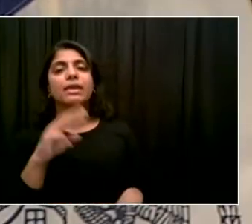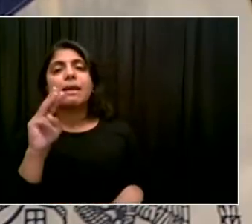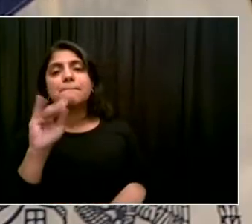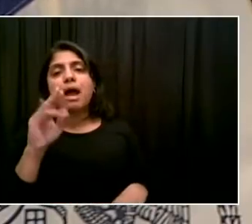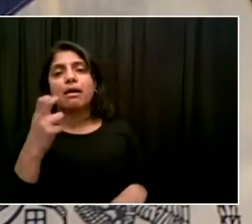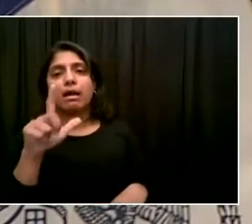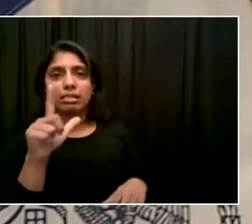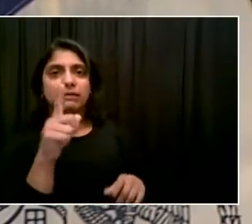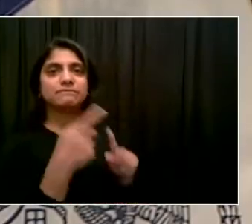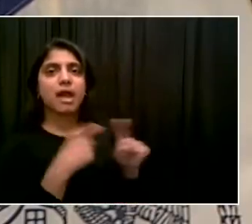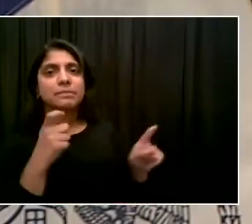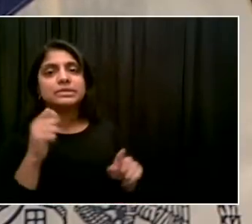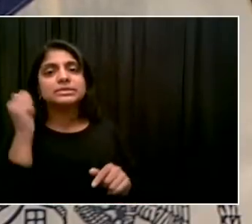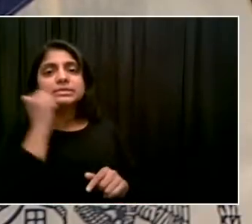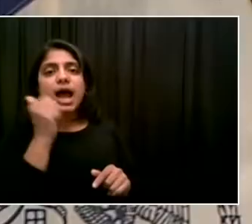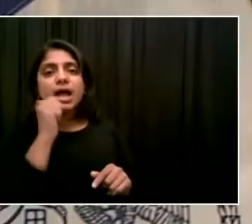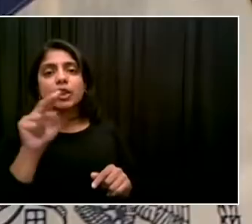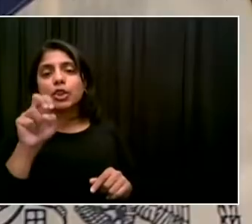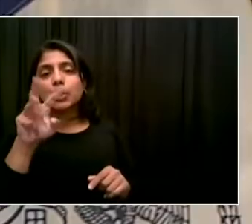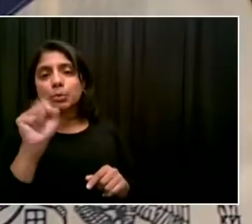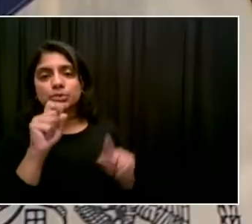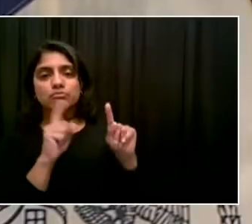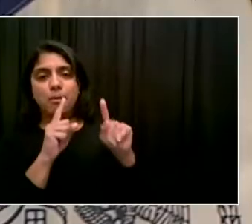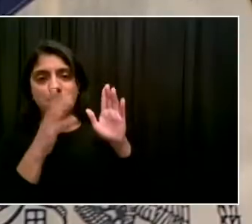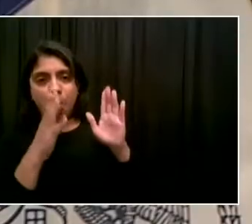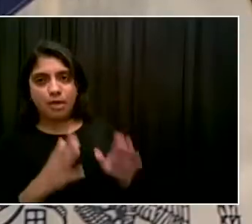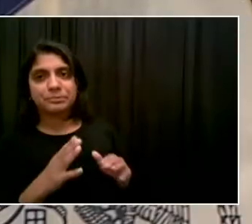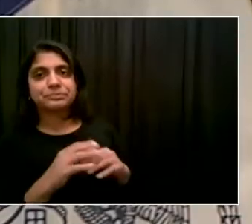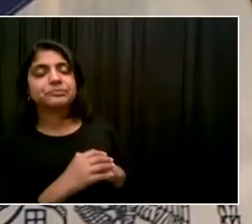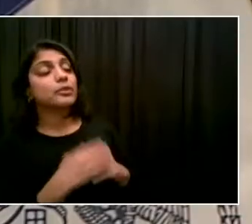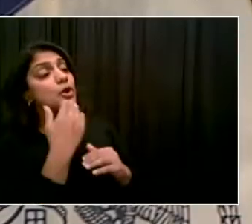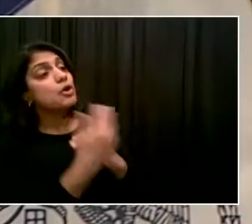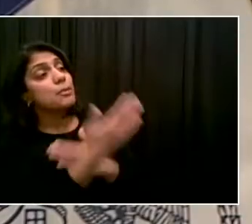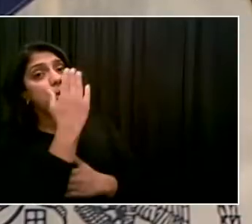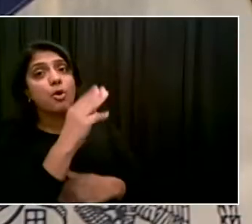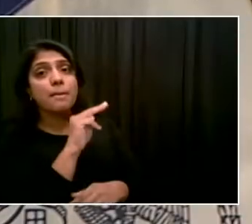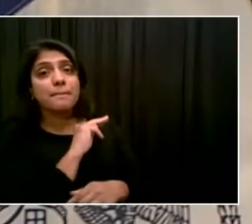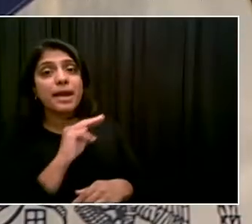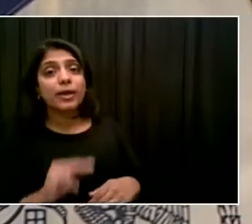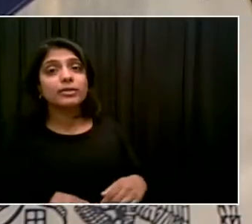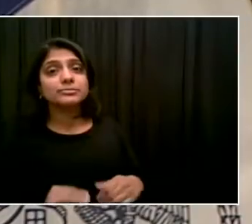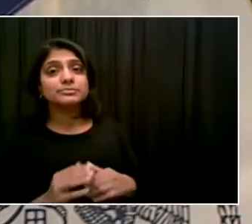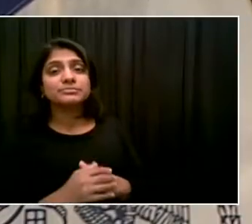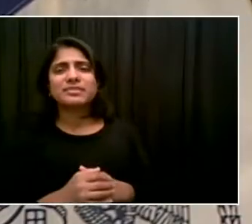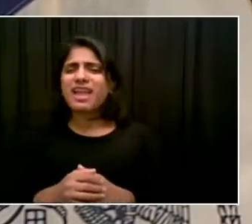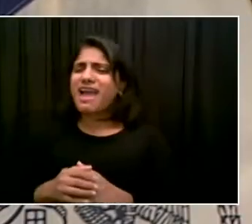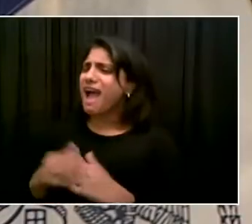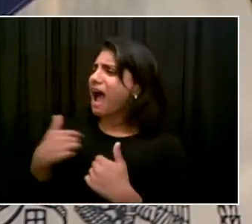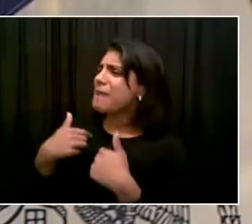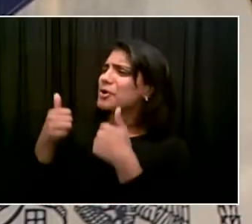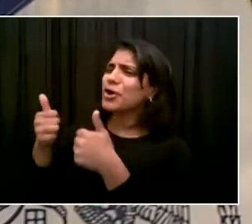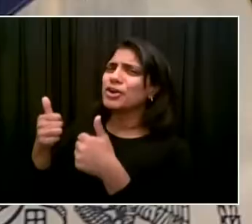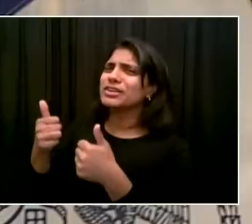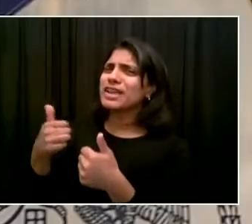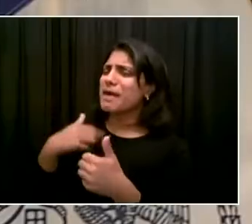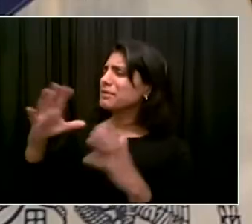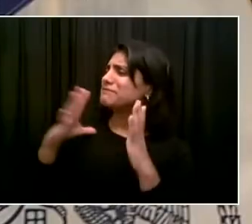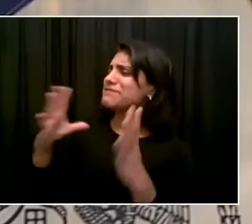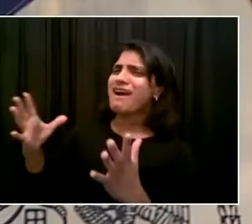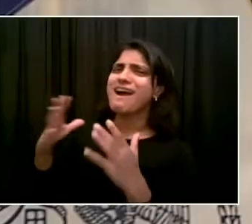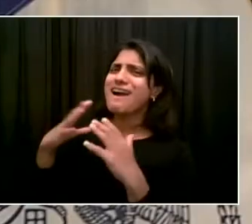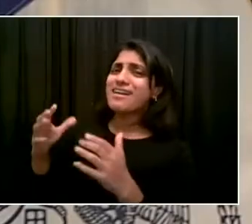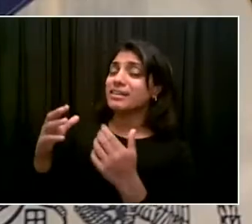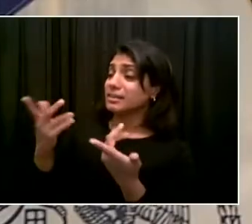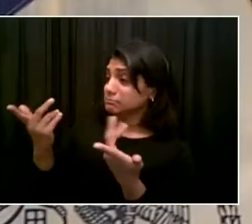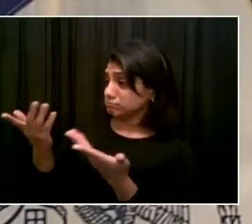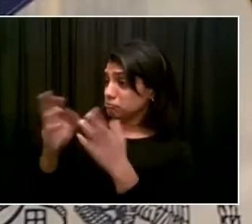MICHAEFL ROM THE